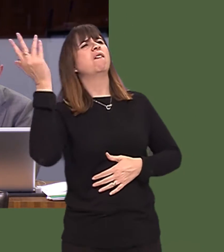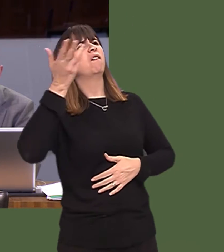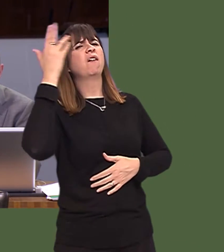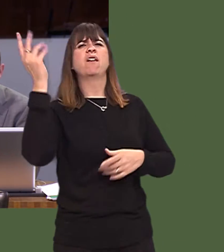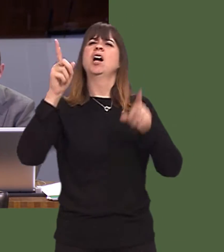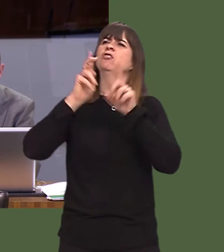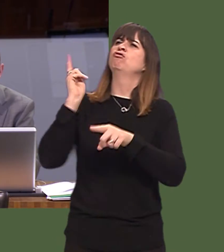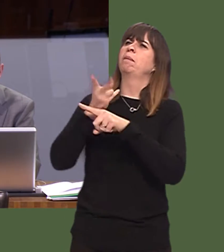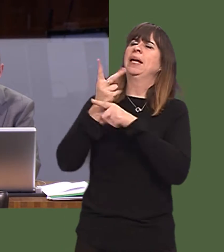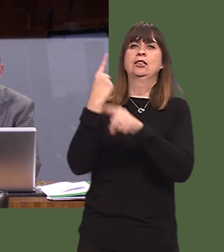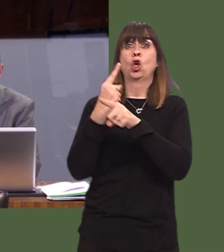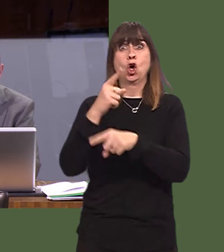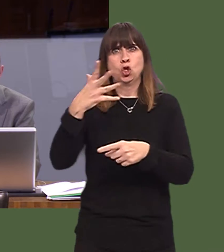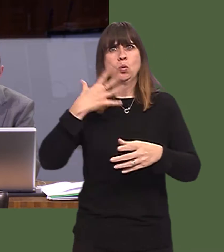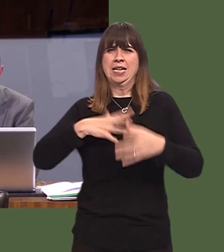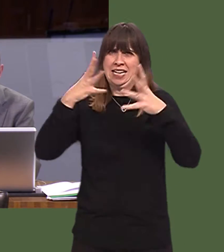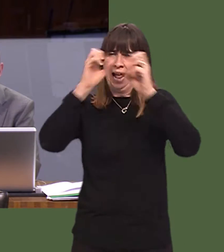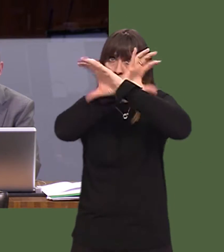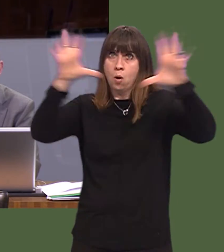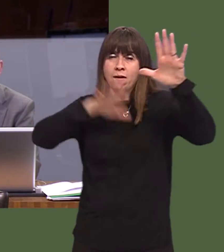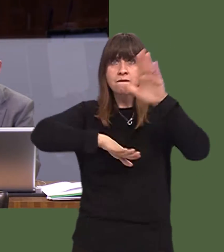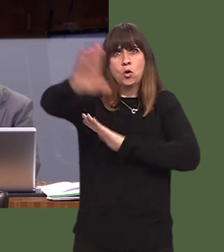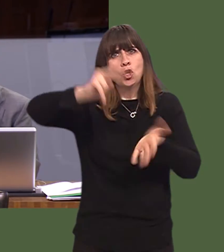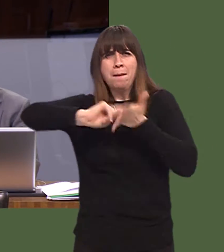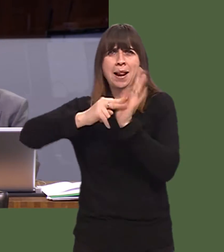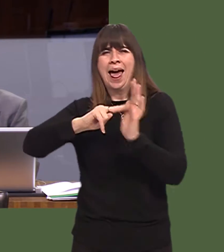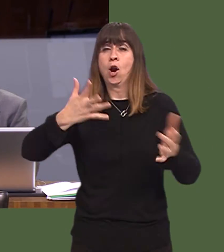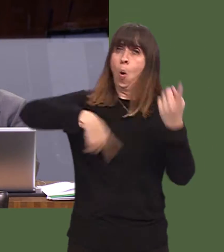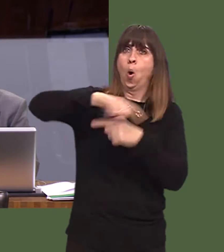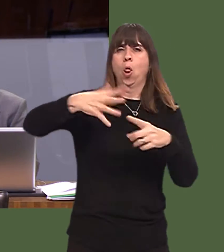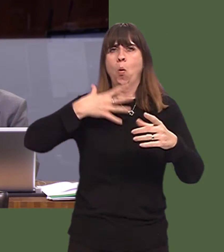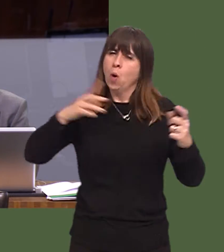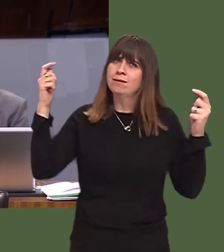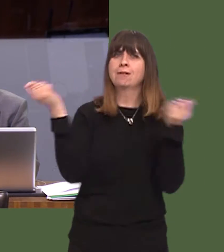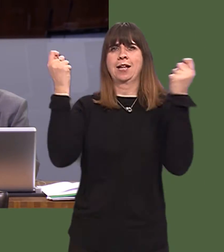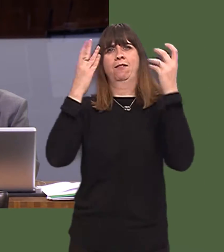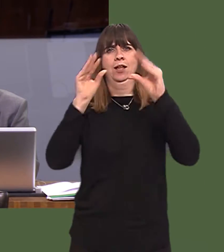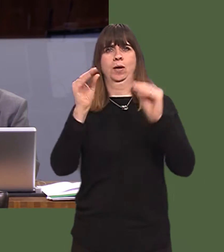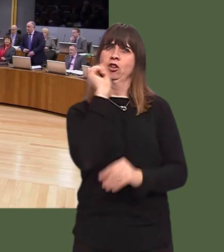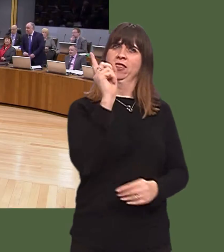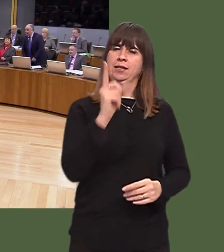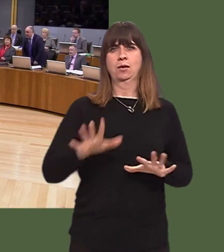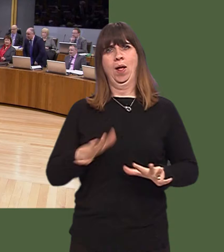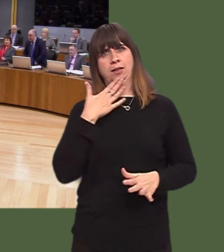of yesterday, start mapping out a vision for tomorrow and the success that we all want to see in our education system here in Wales.